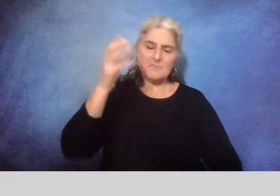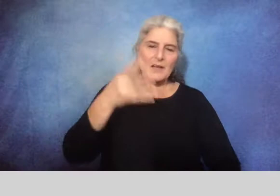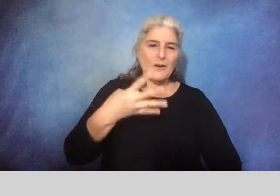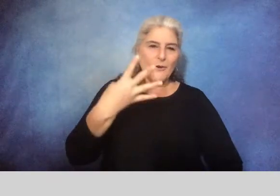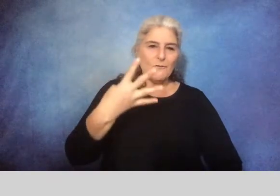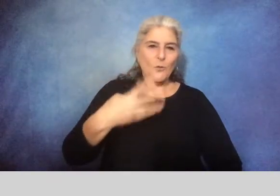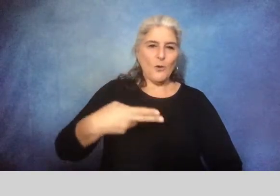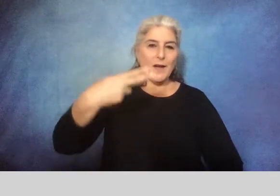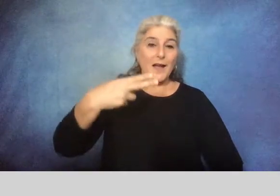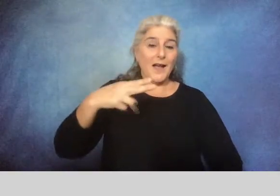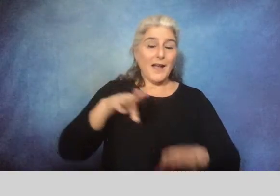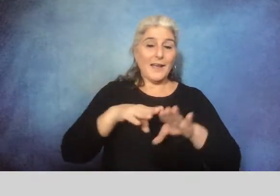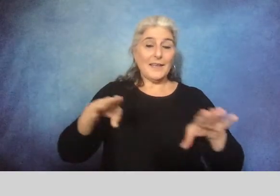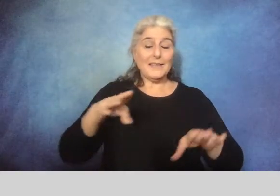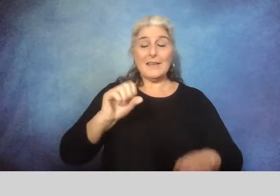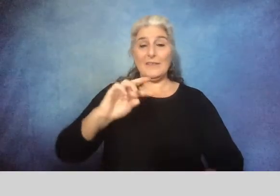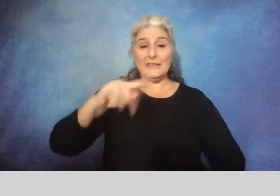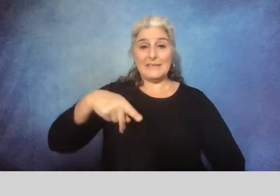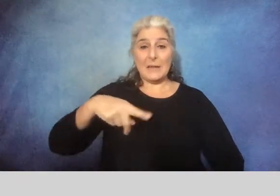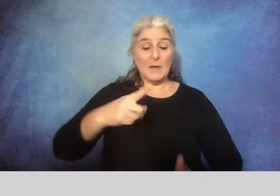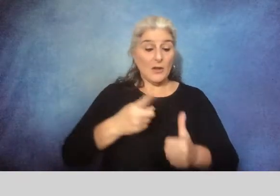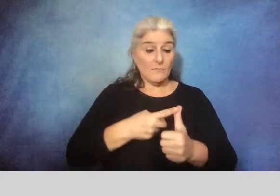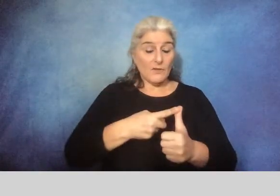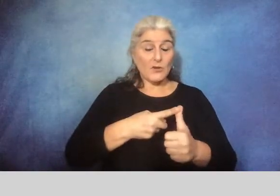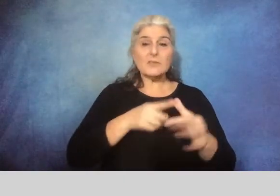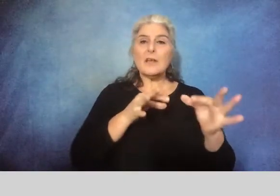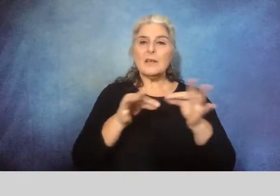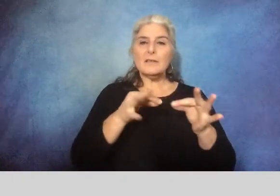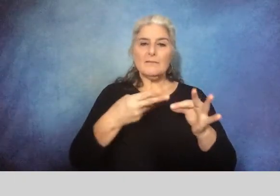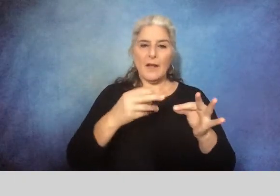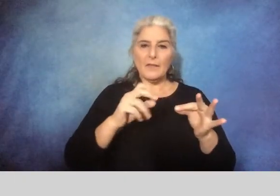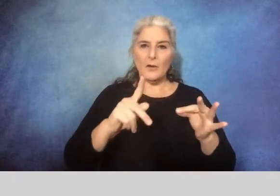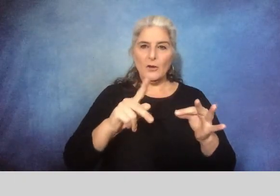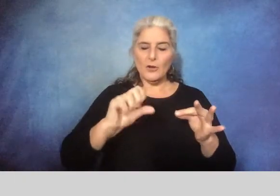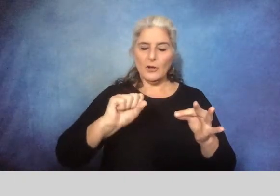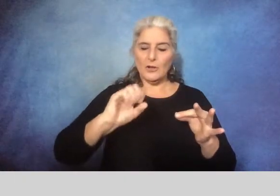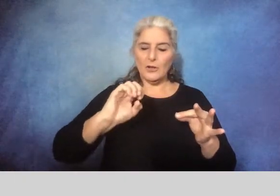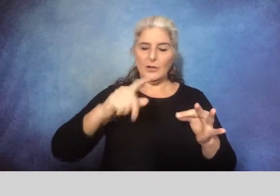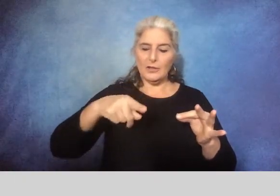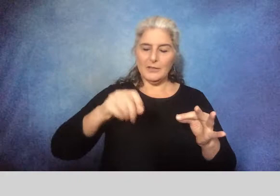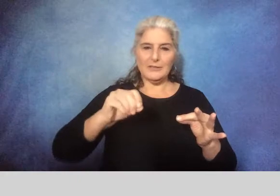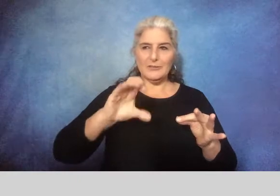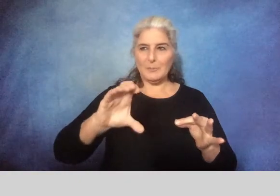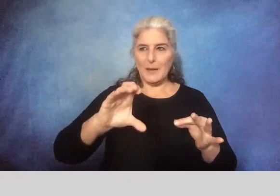And the first step is defining the hook specification. The hook specification is declared